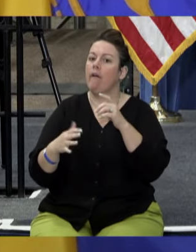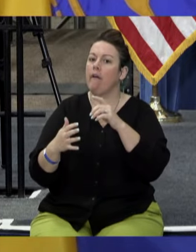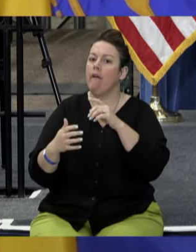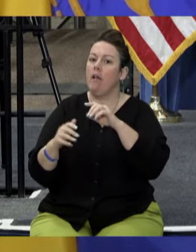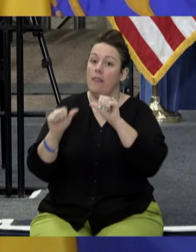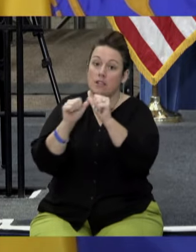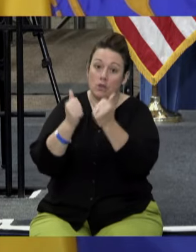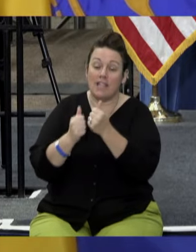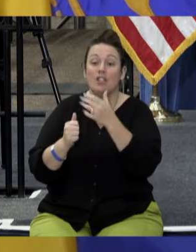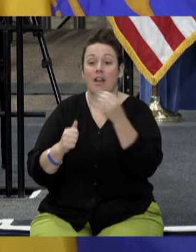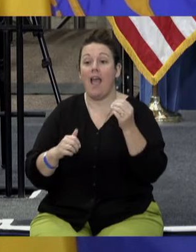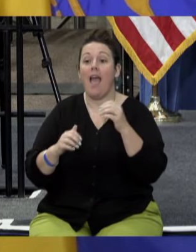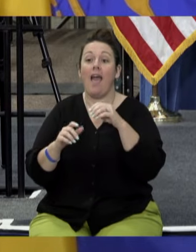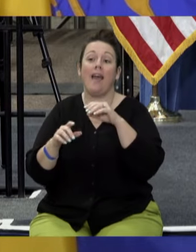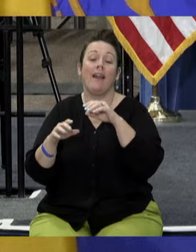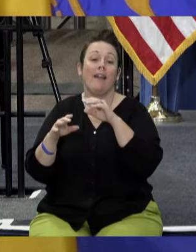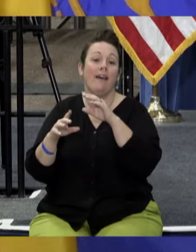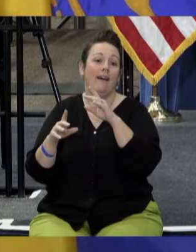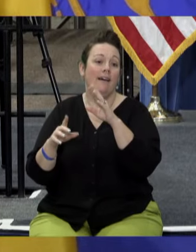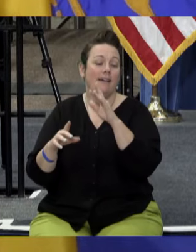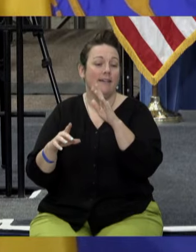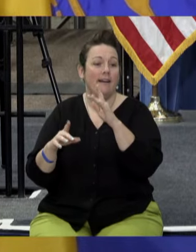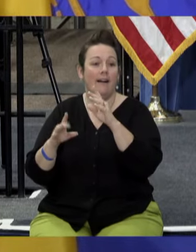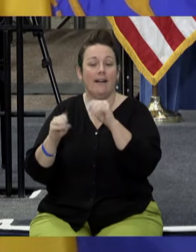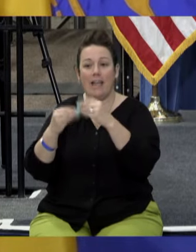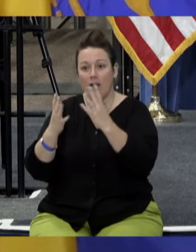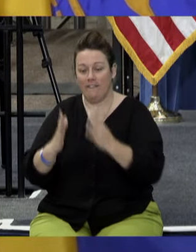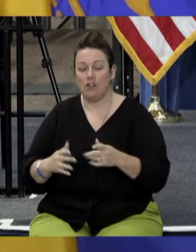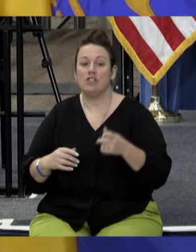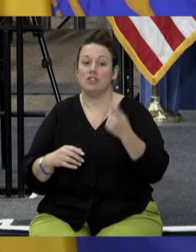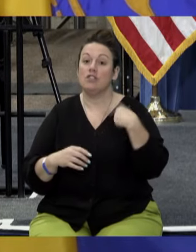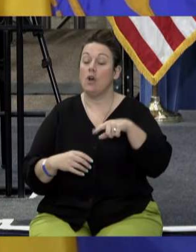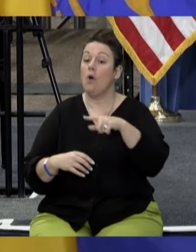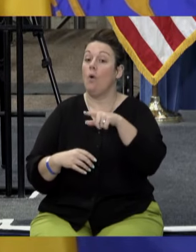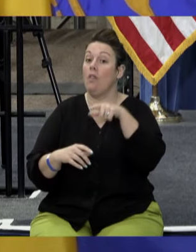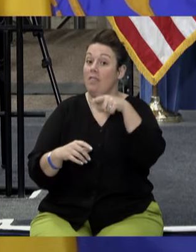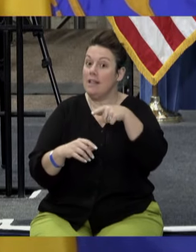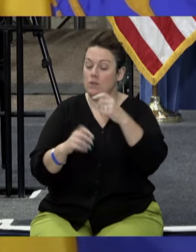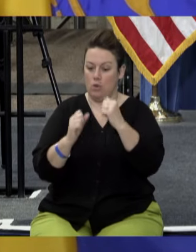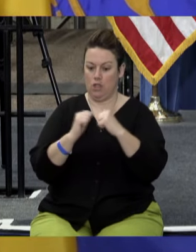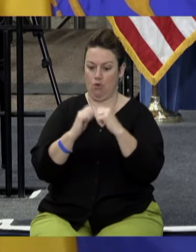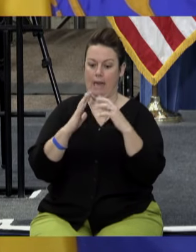So the National Strategy to Support Family Caregivers was re was created to support